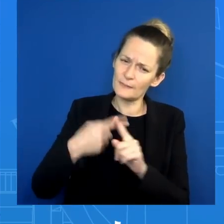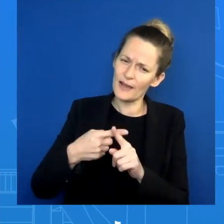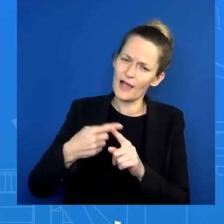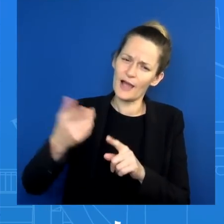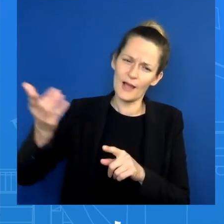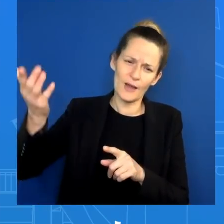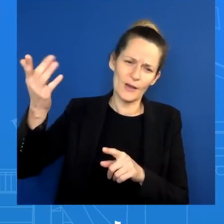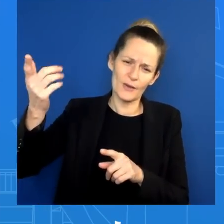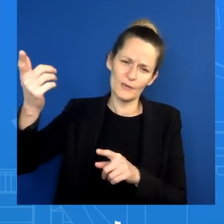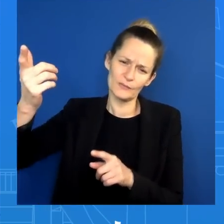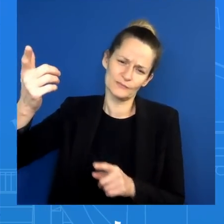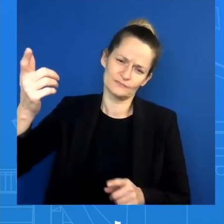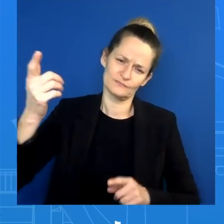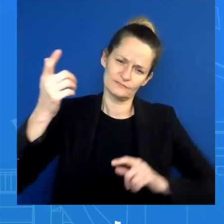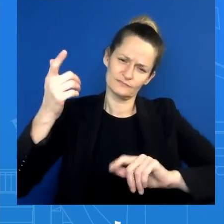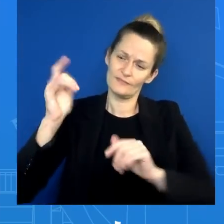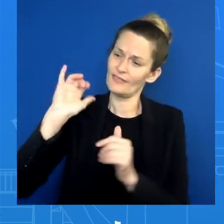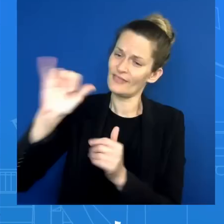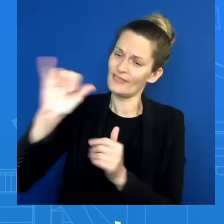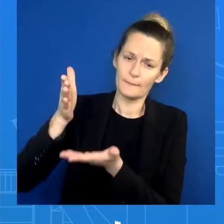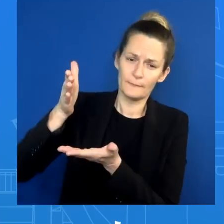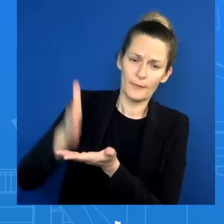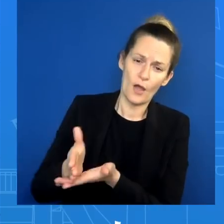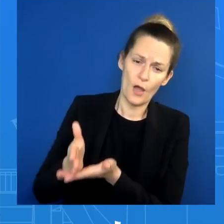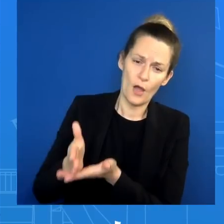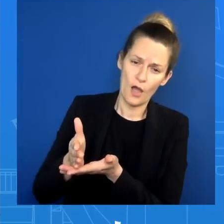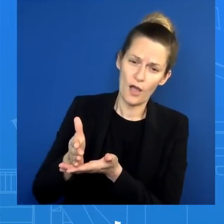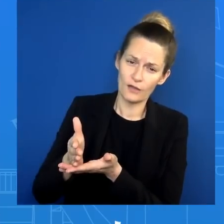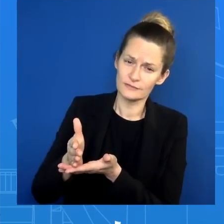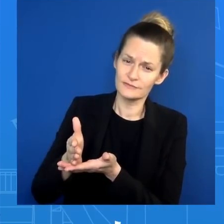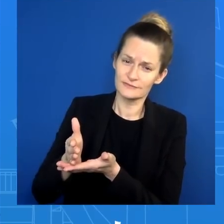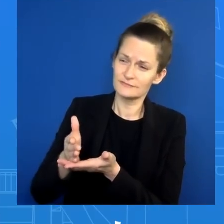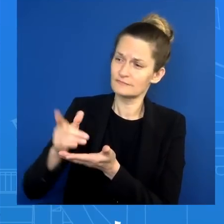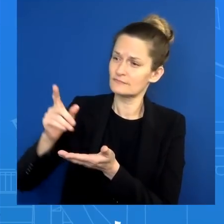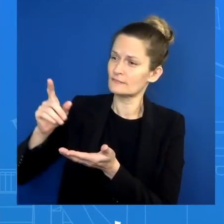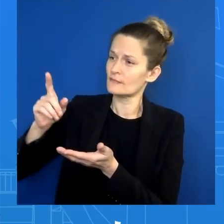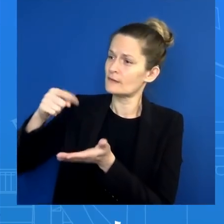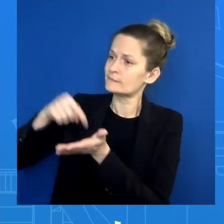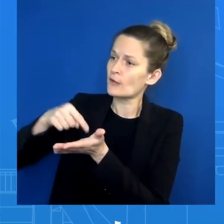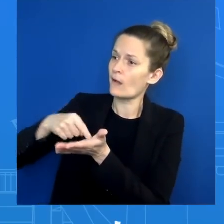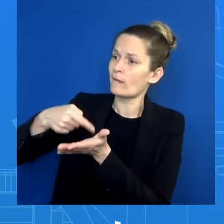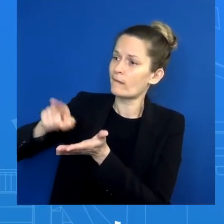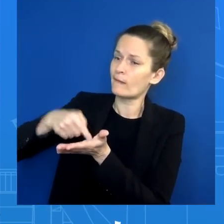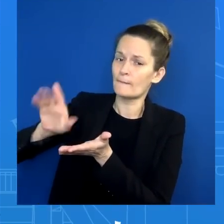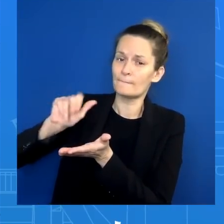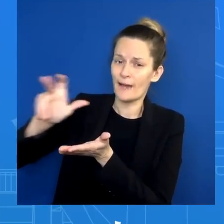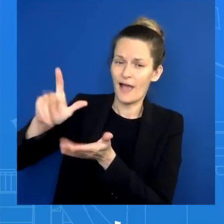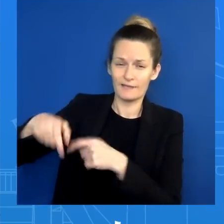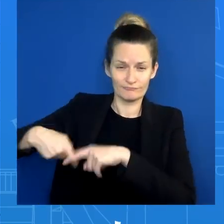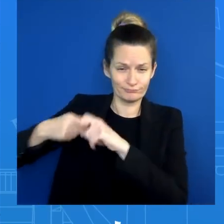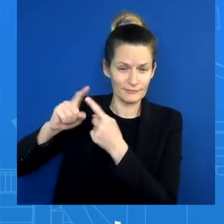that's going to bring into being $50 billion per year back into the Treasury.